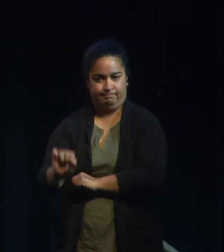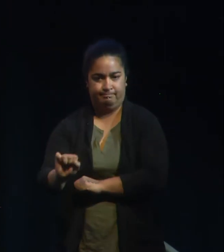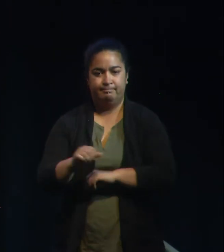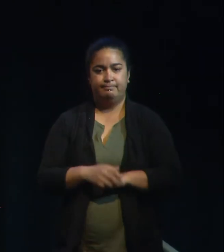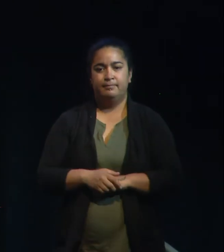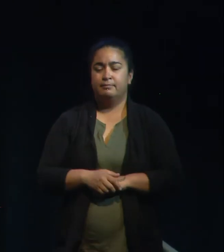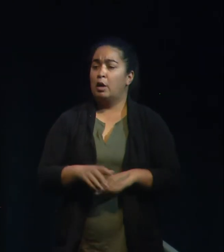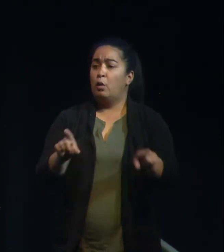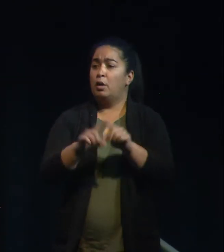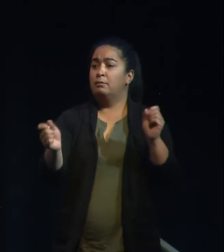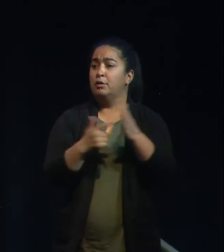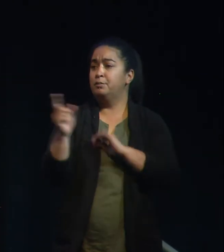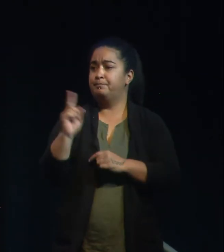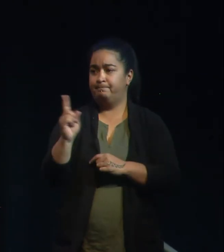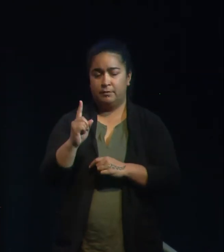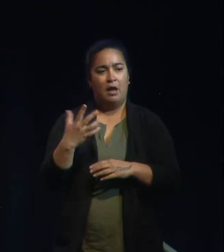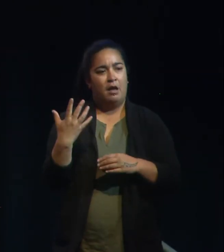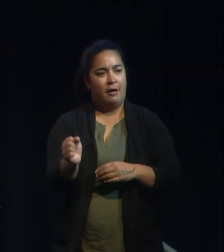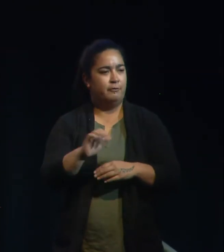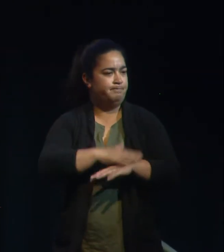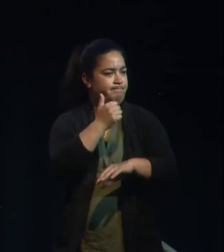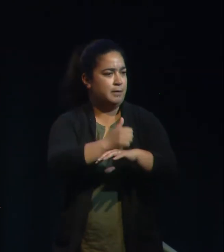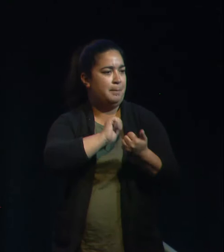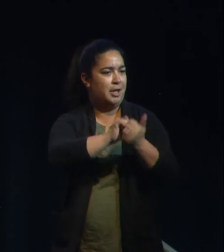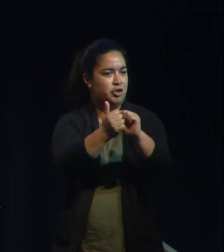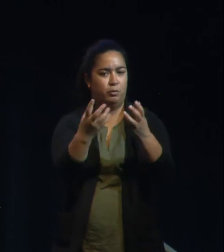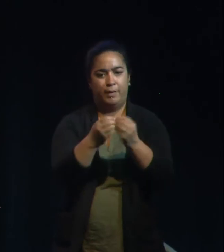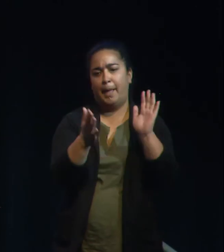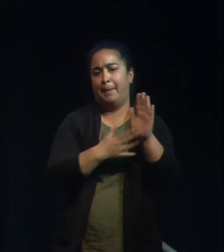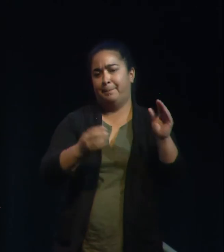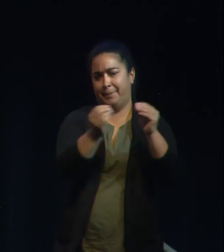for us was having a partnership with MBIE, and they provided a whole lot of resource